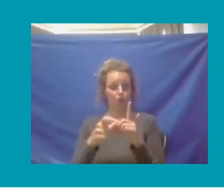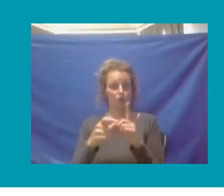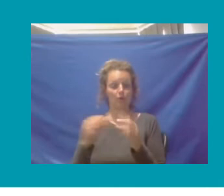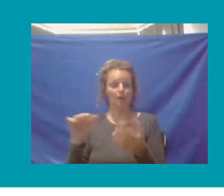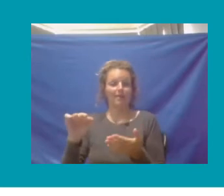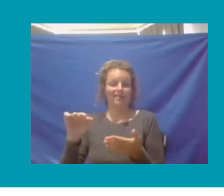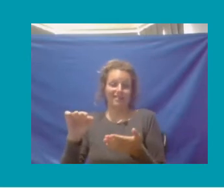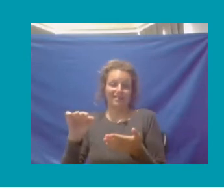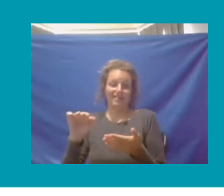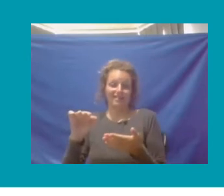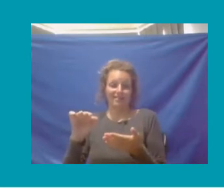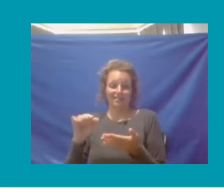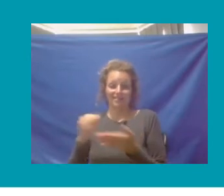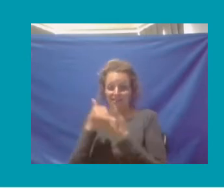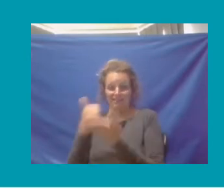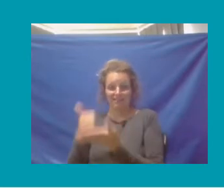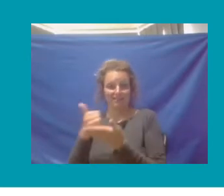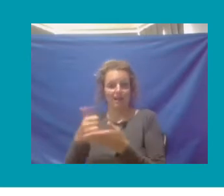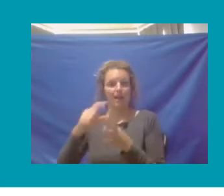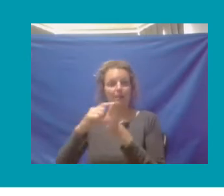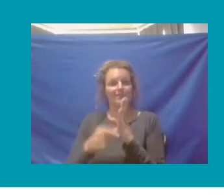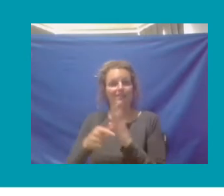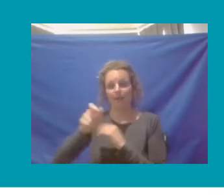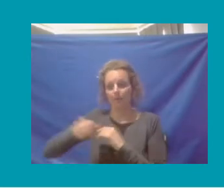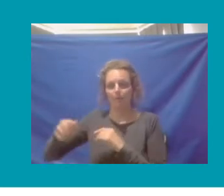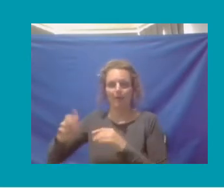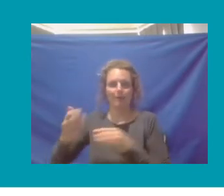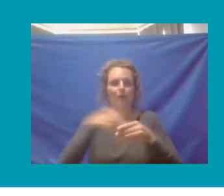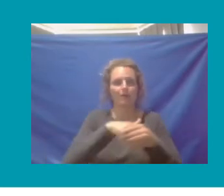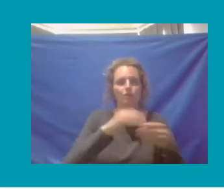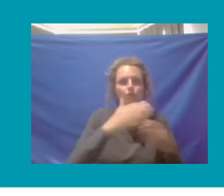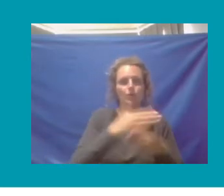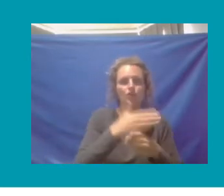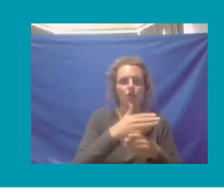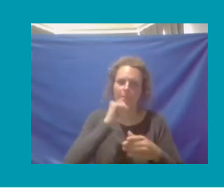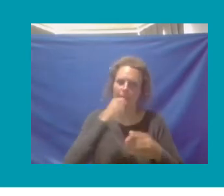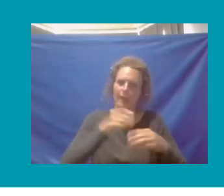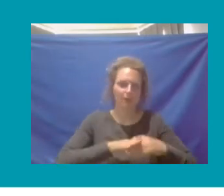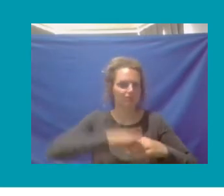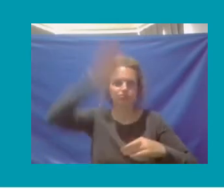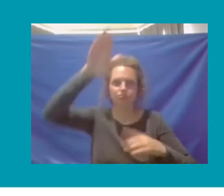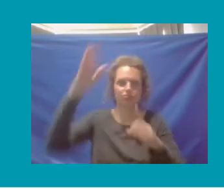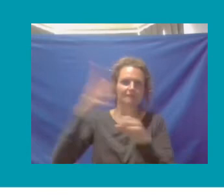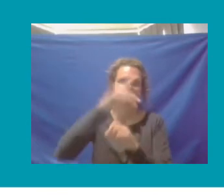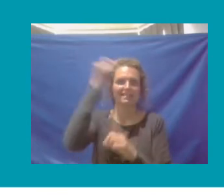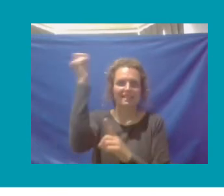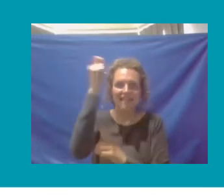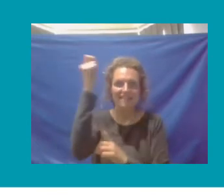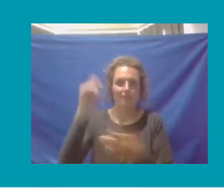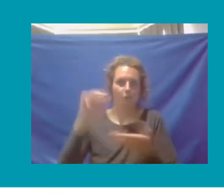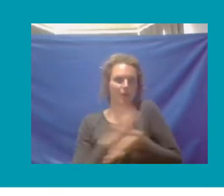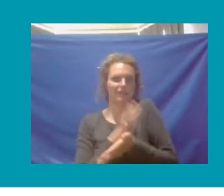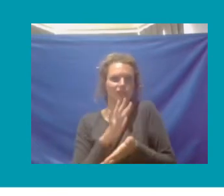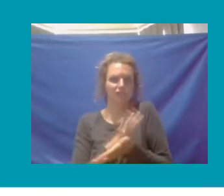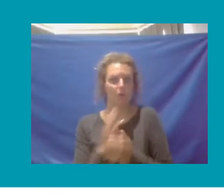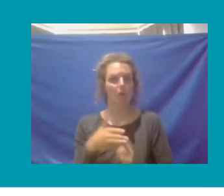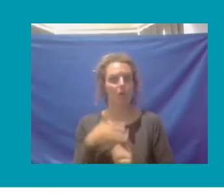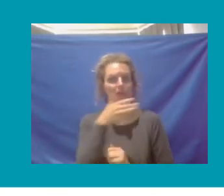where they're going to be able to contribute, where they're going to feel valued, where they're going to, you know, enjoy going to work and and contributing so it's not